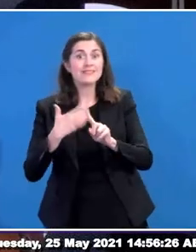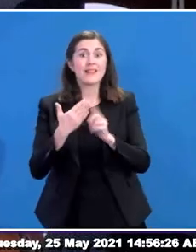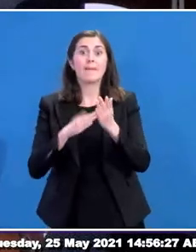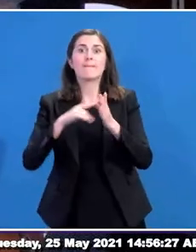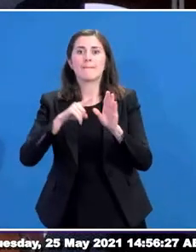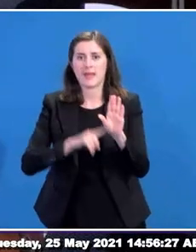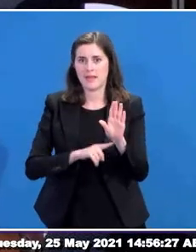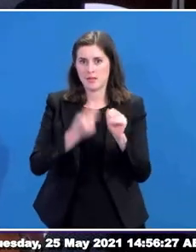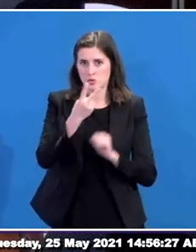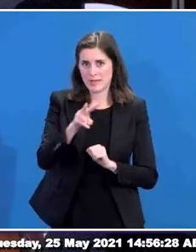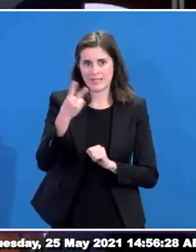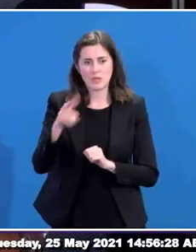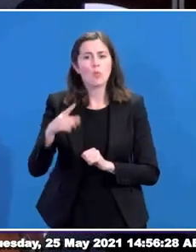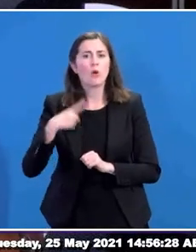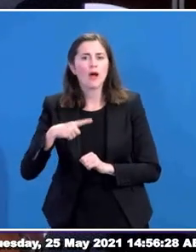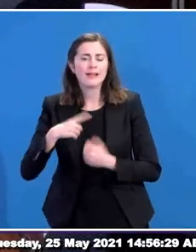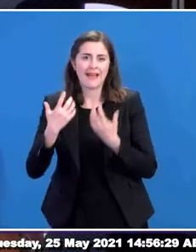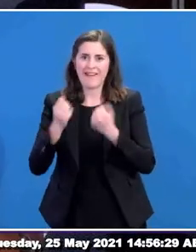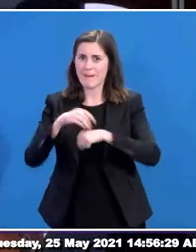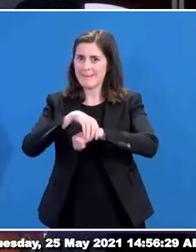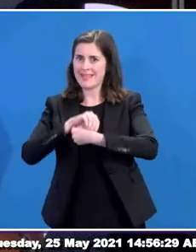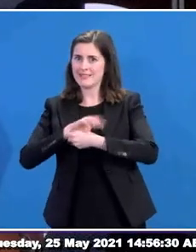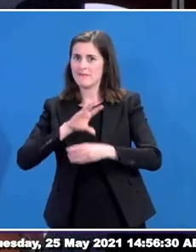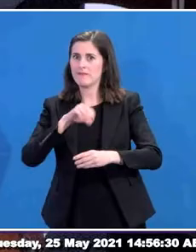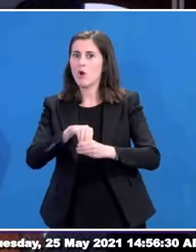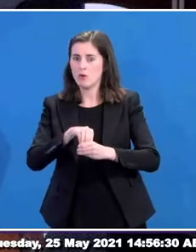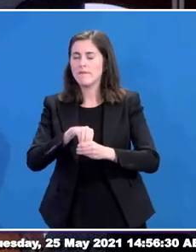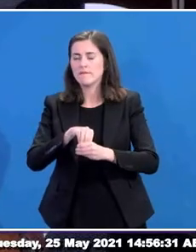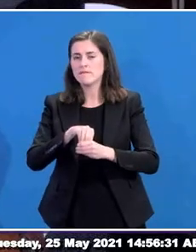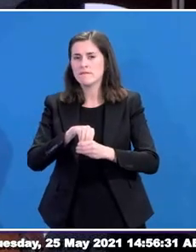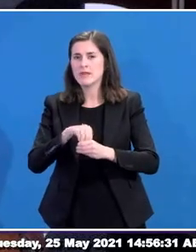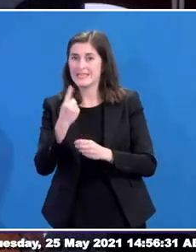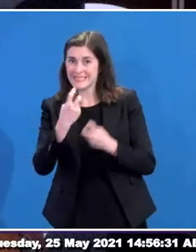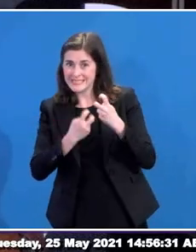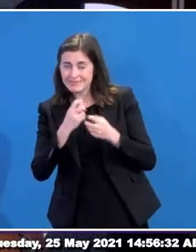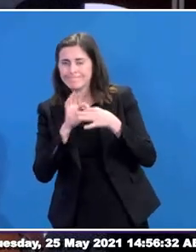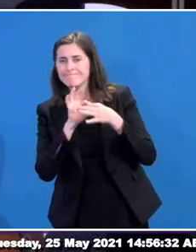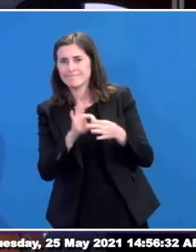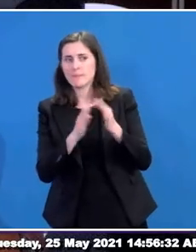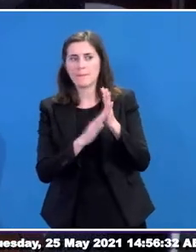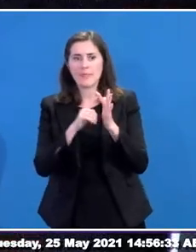of a police matter and that involved an issue concerning Melissa as well. That's correct.